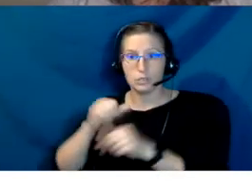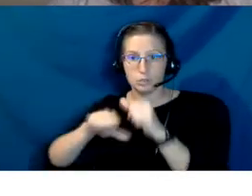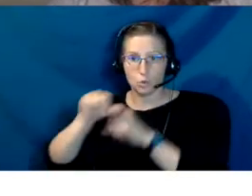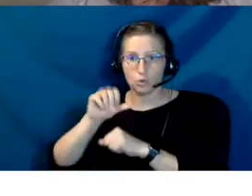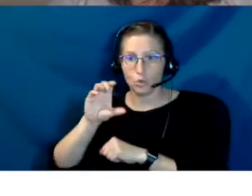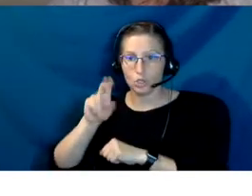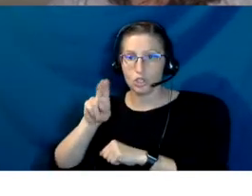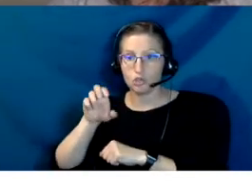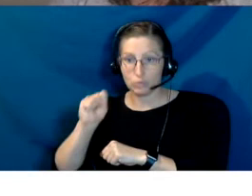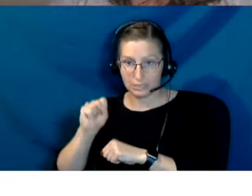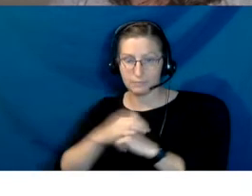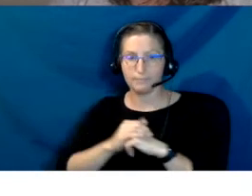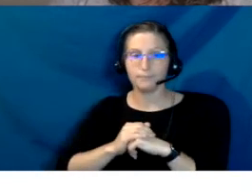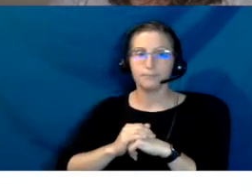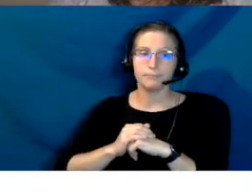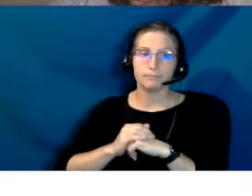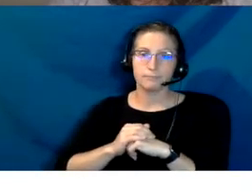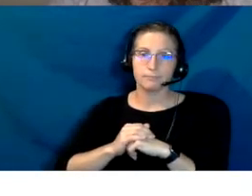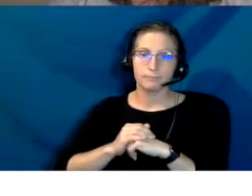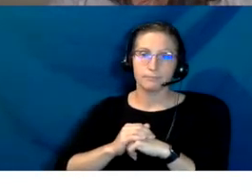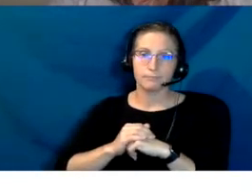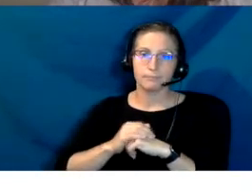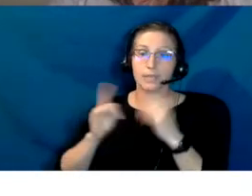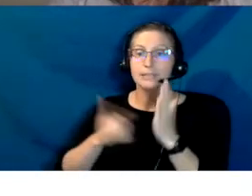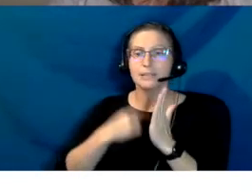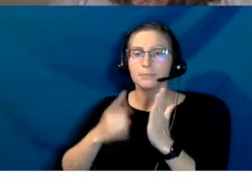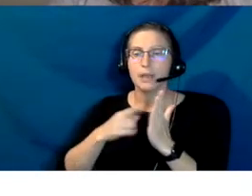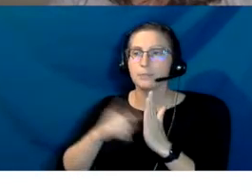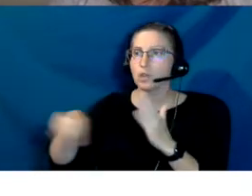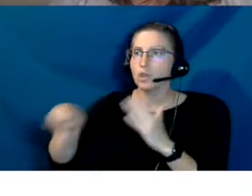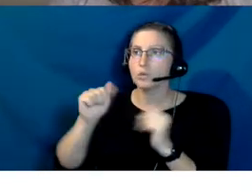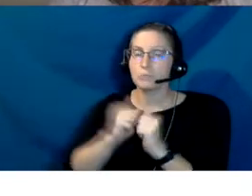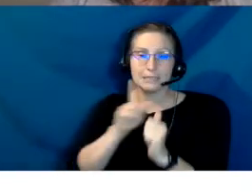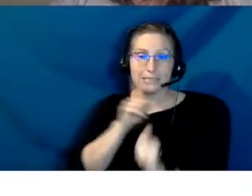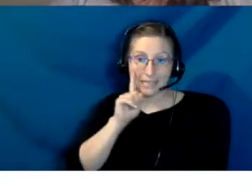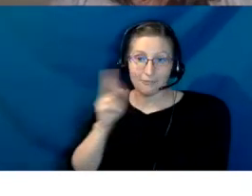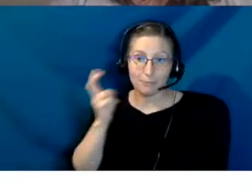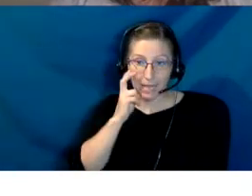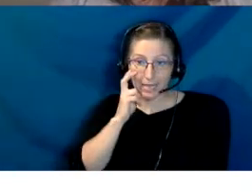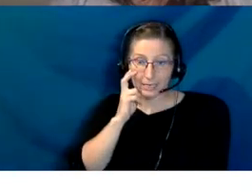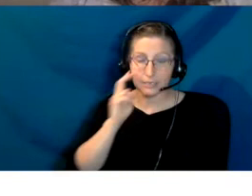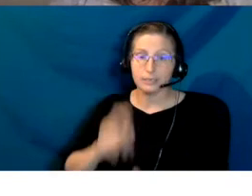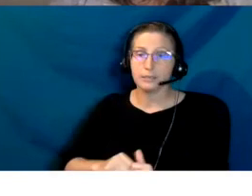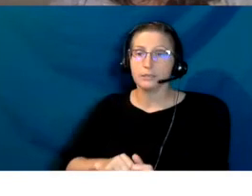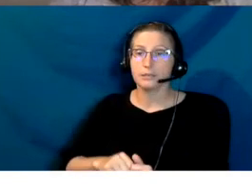challenges when it comes to self-control or emotional regulation. And this can really